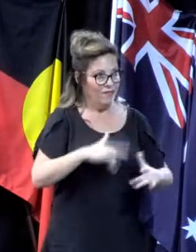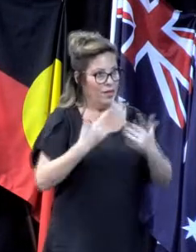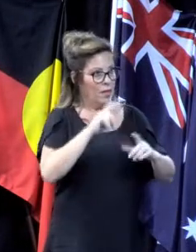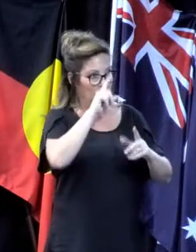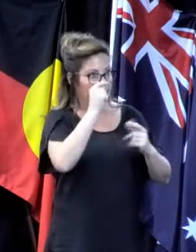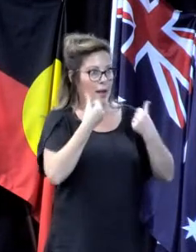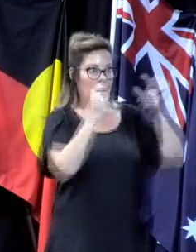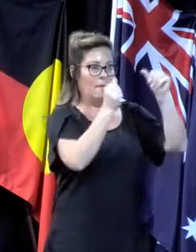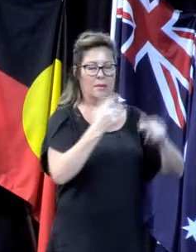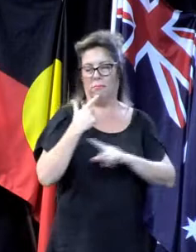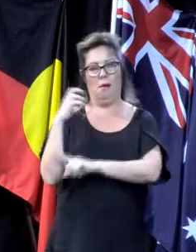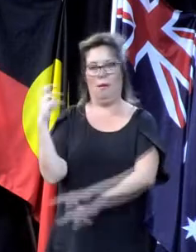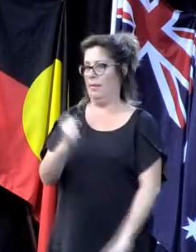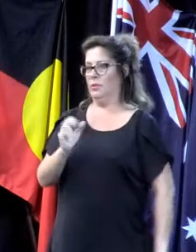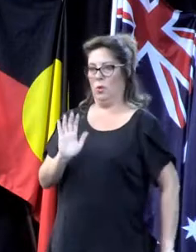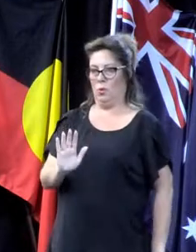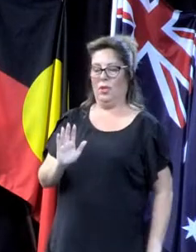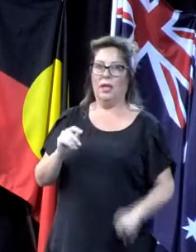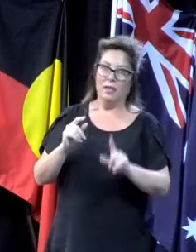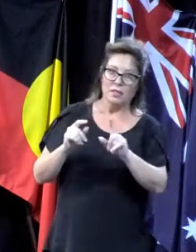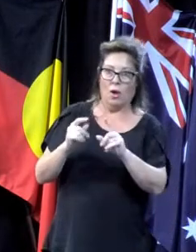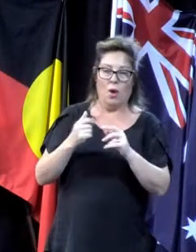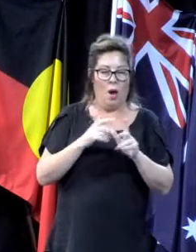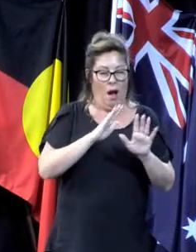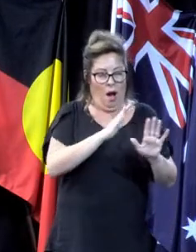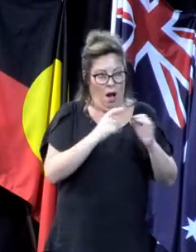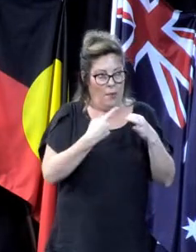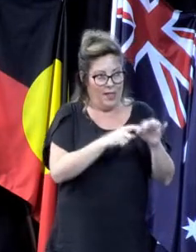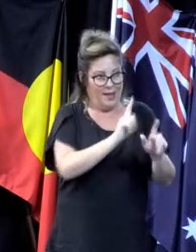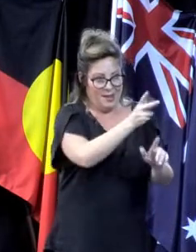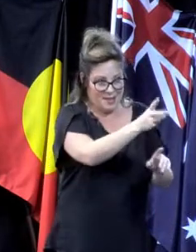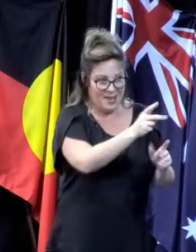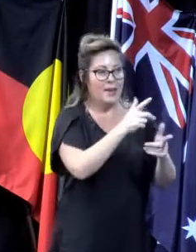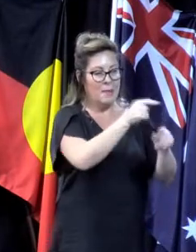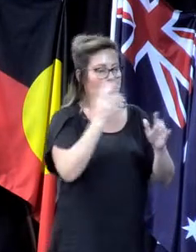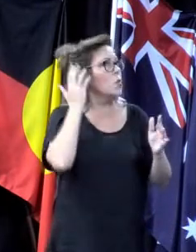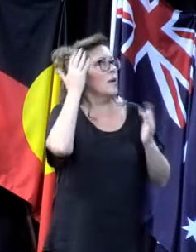'cause I'd really like if you can think of a particular example, or examples, of children you're thinking about and what you've done for them.